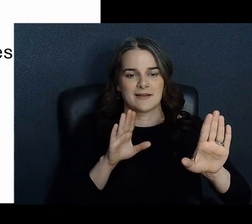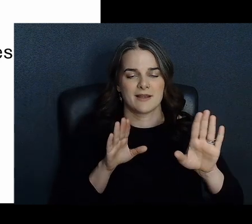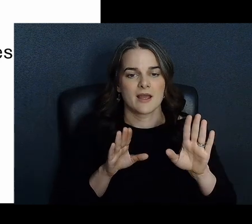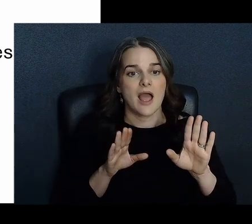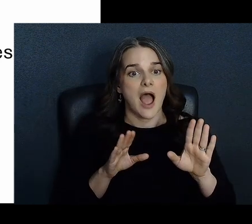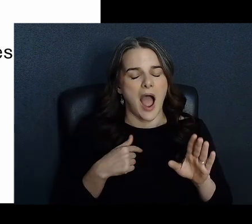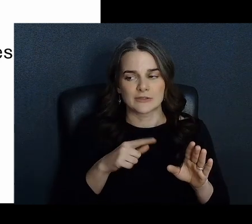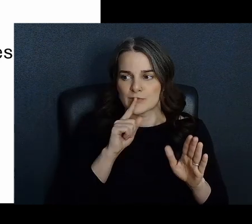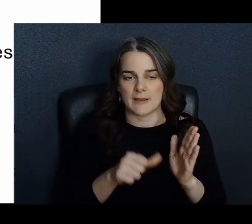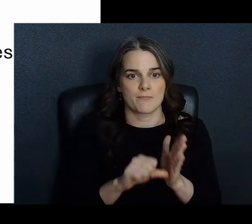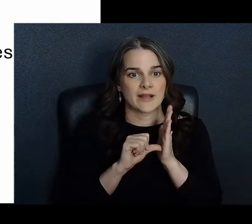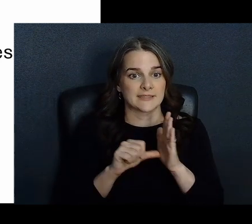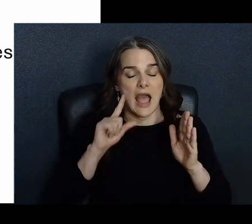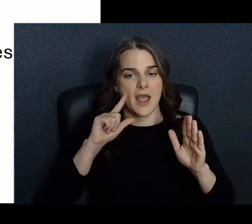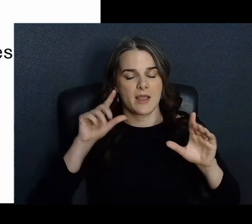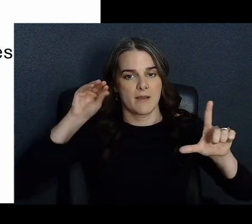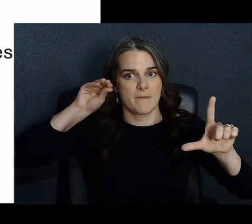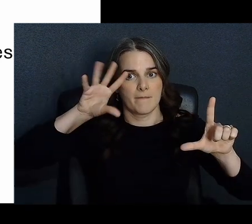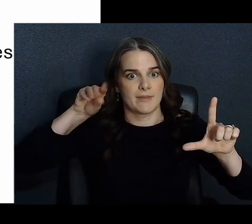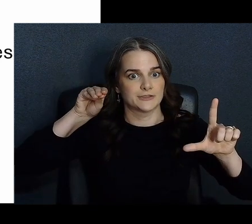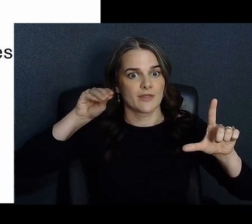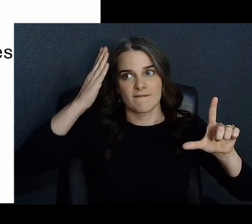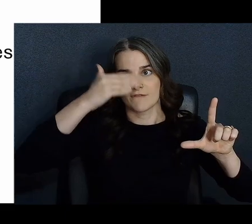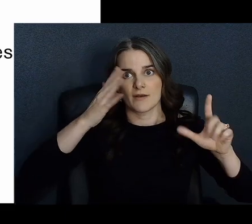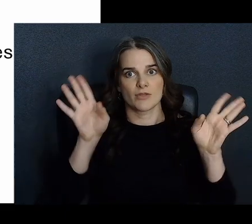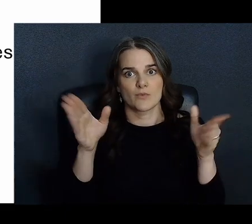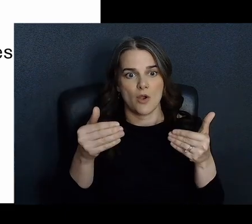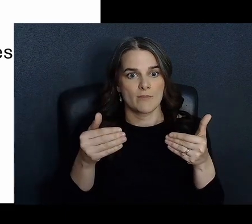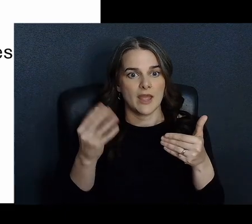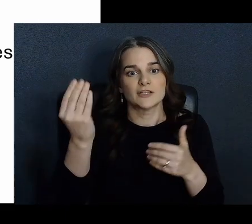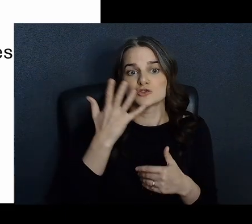of the front of the room. It told me that there was a slide presentation